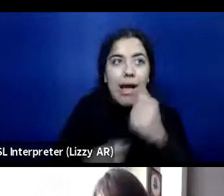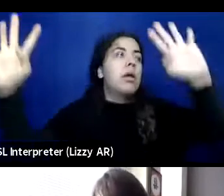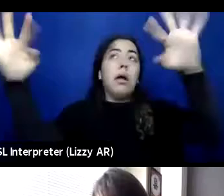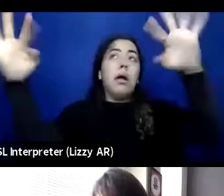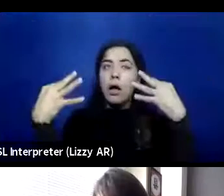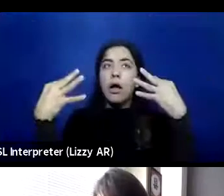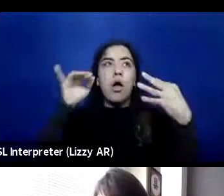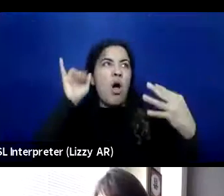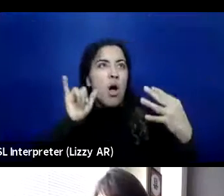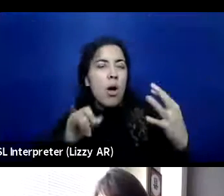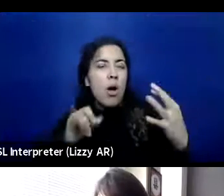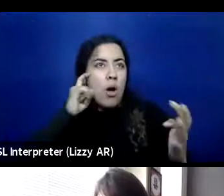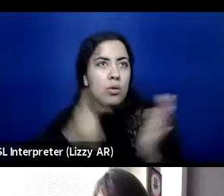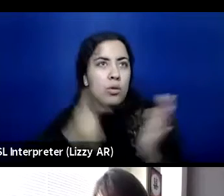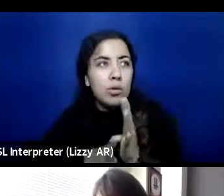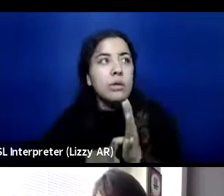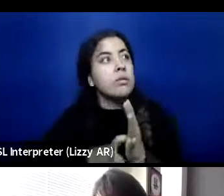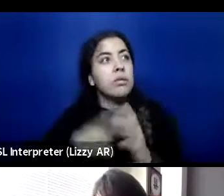to meeting those goals and achieving those goals.